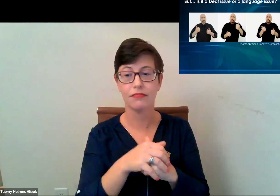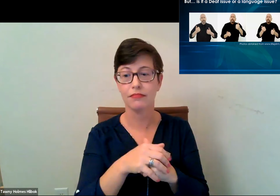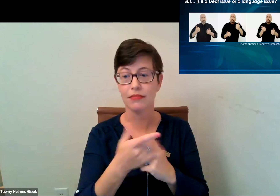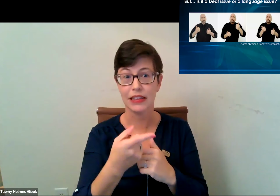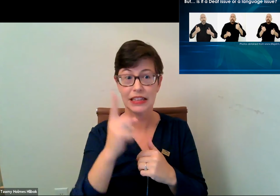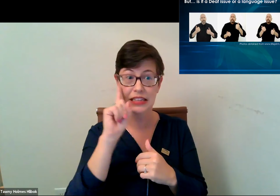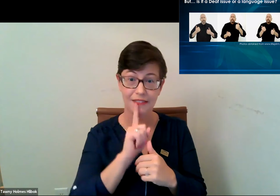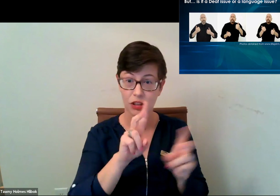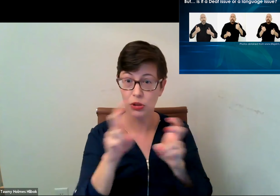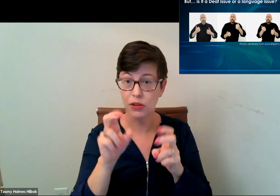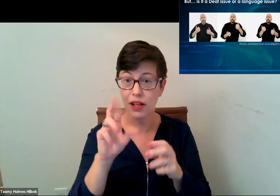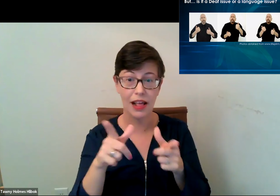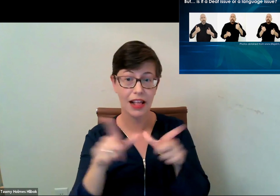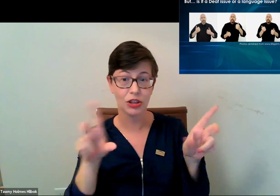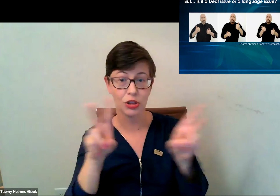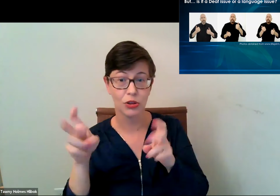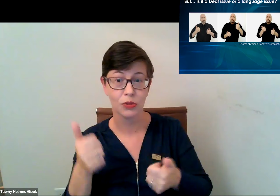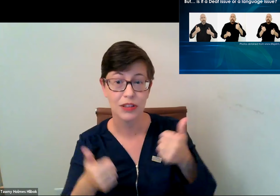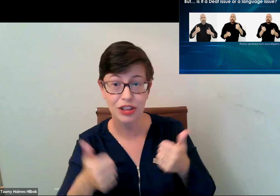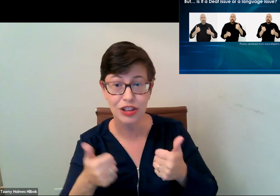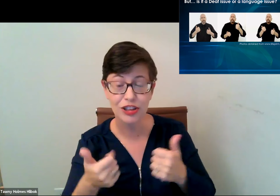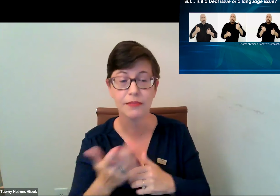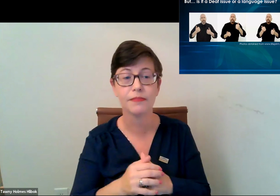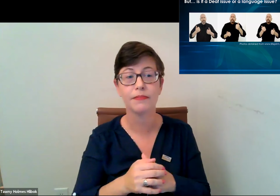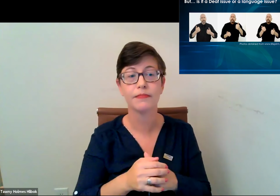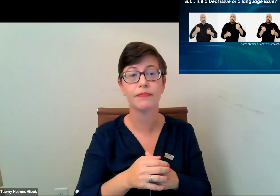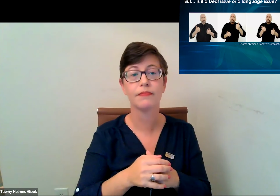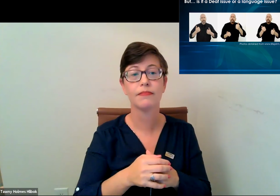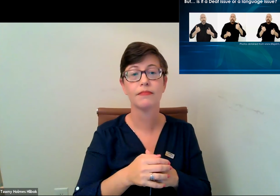So let me throw this out here. Is it a deaf issue, or is the language issue.